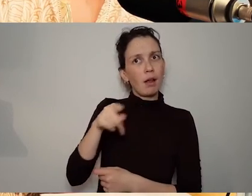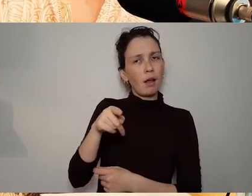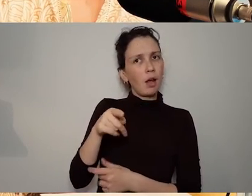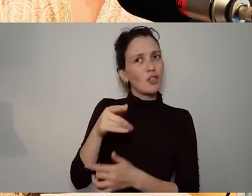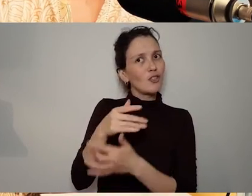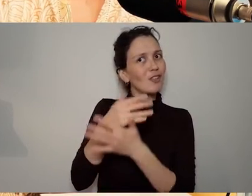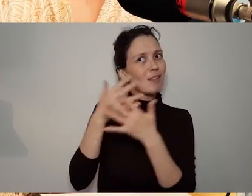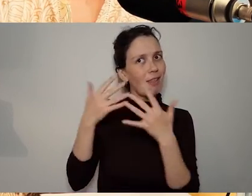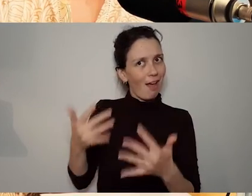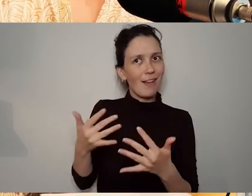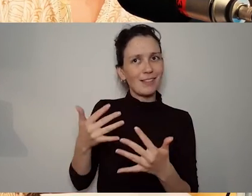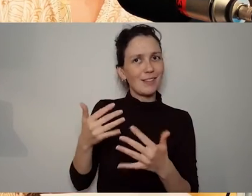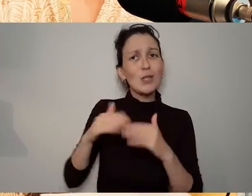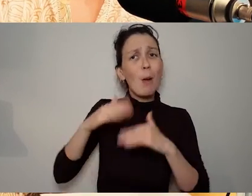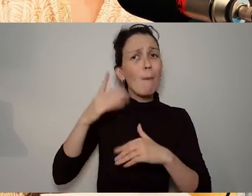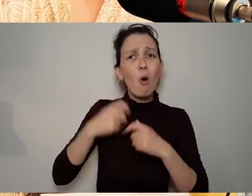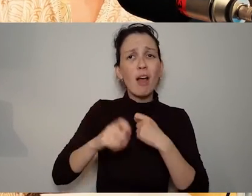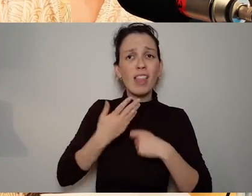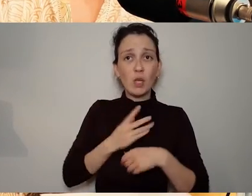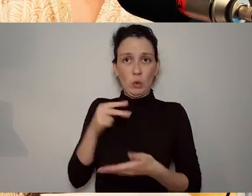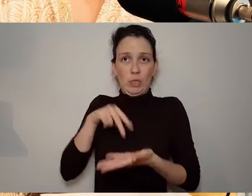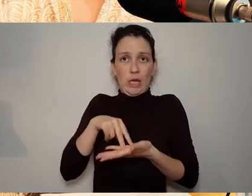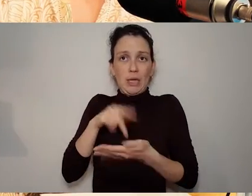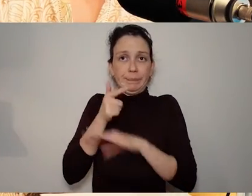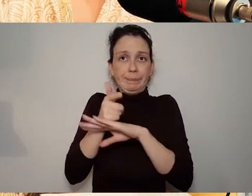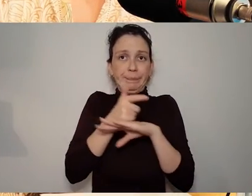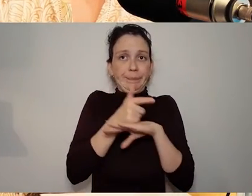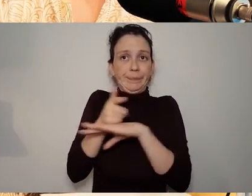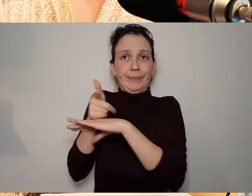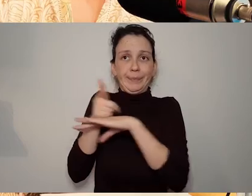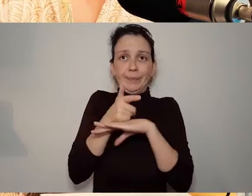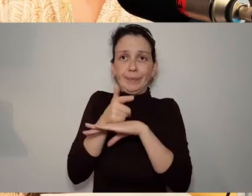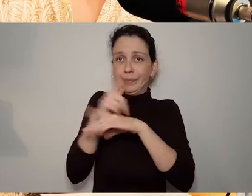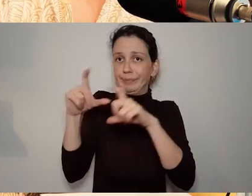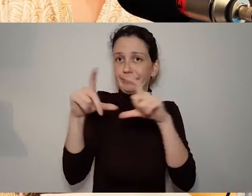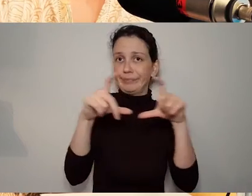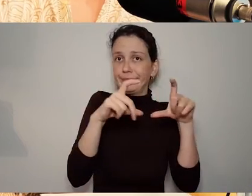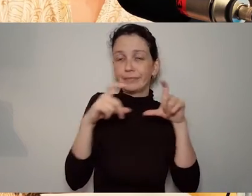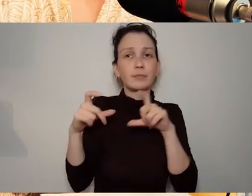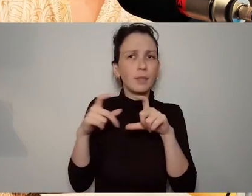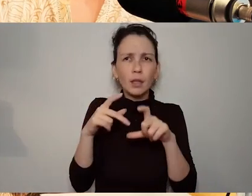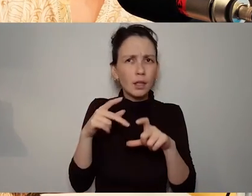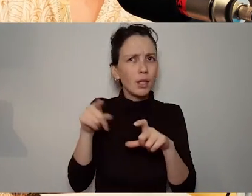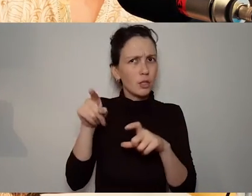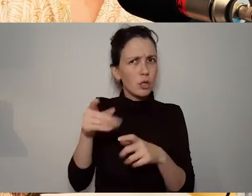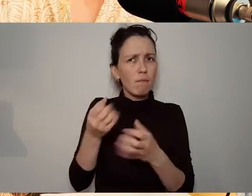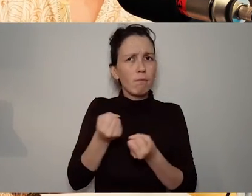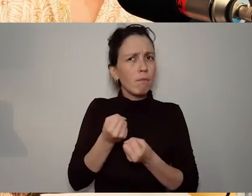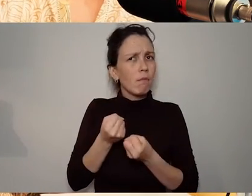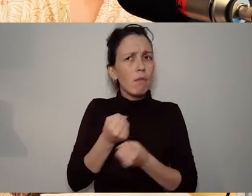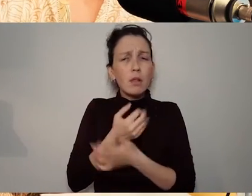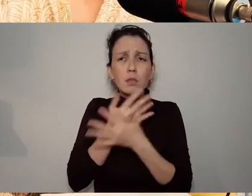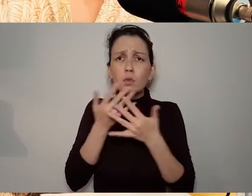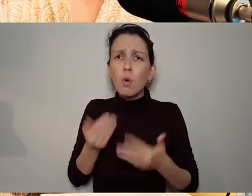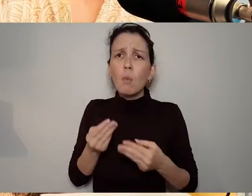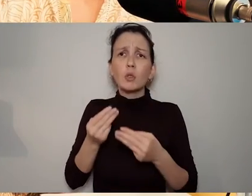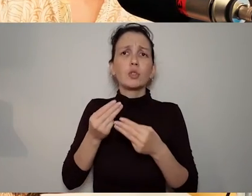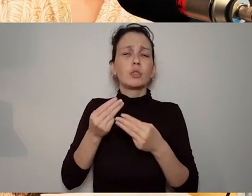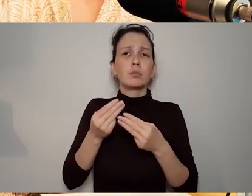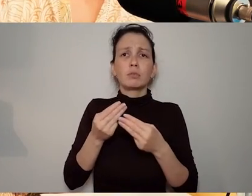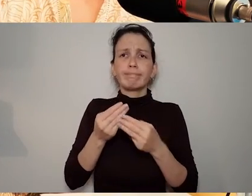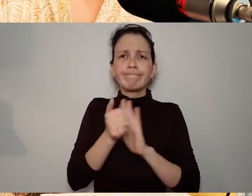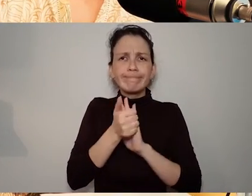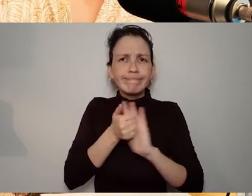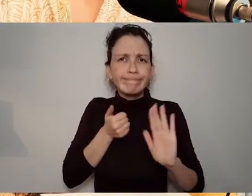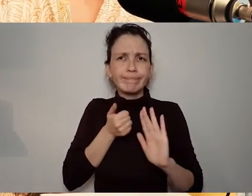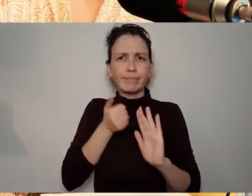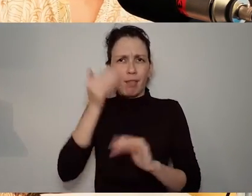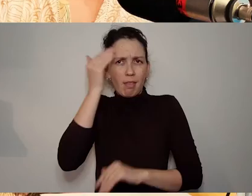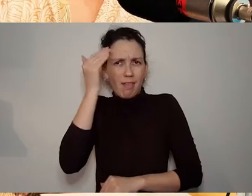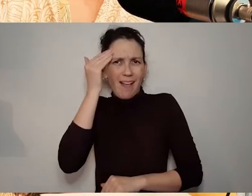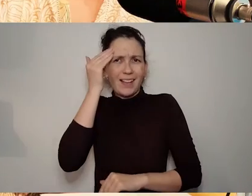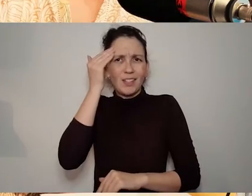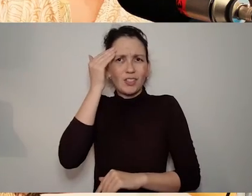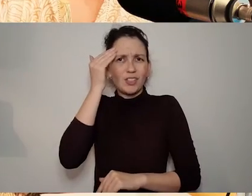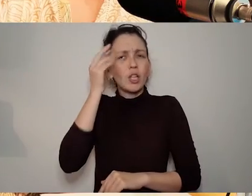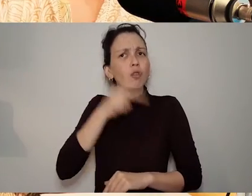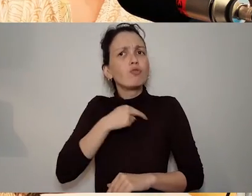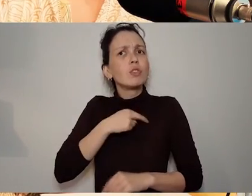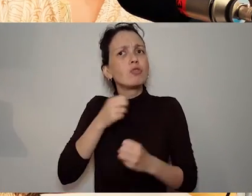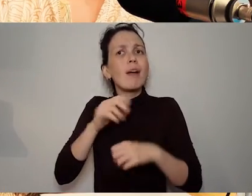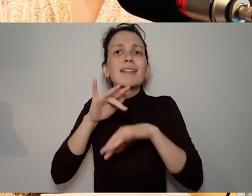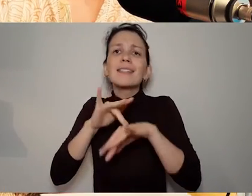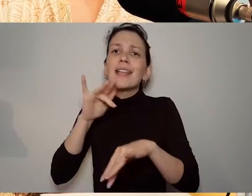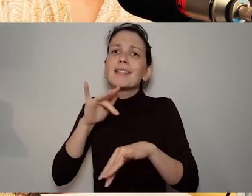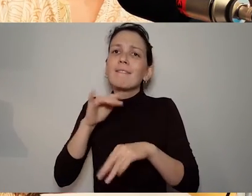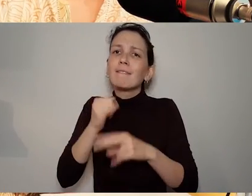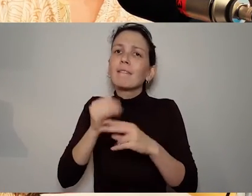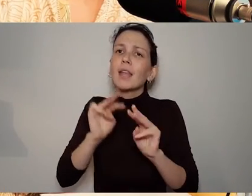that she ... that she ... that she brings to knowing where to put the camera, what photographs